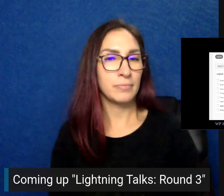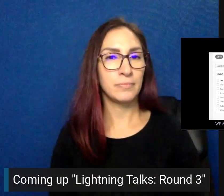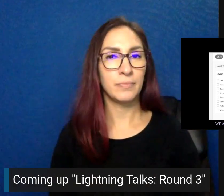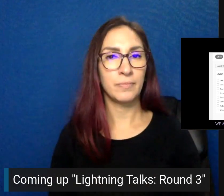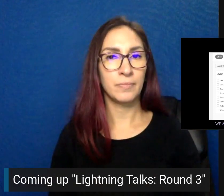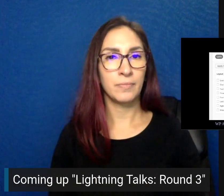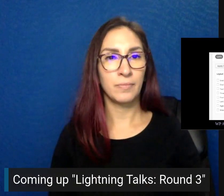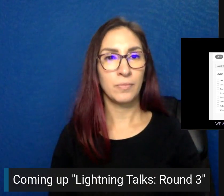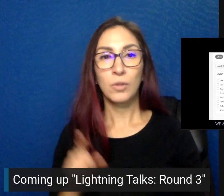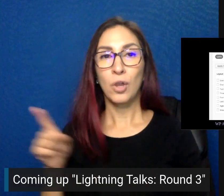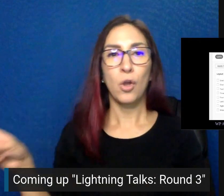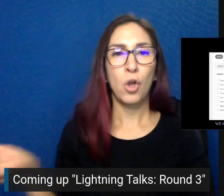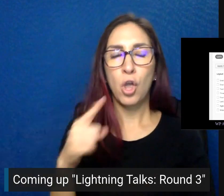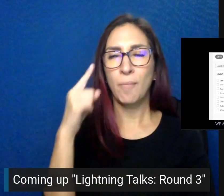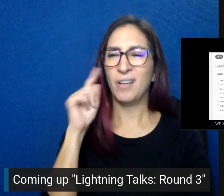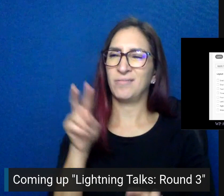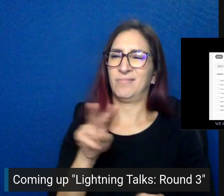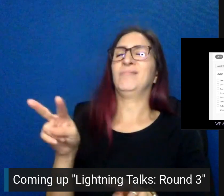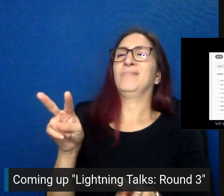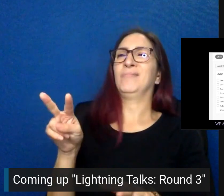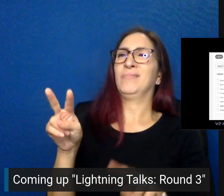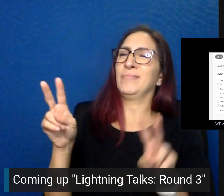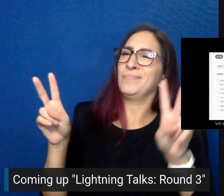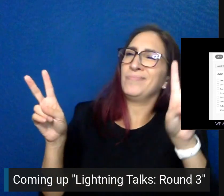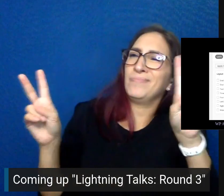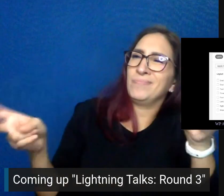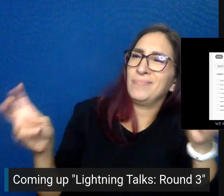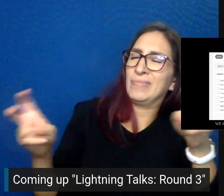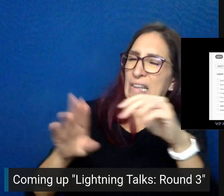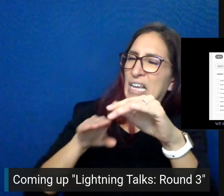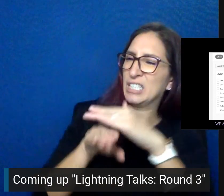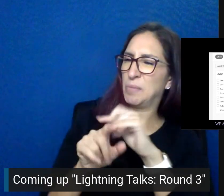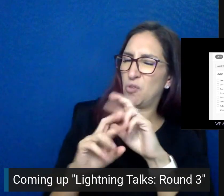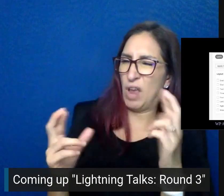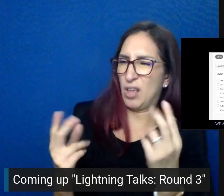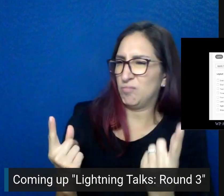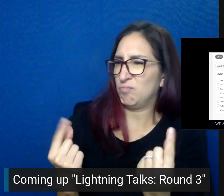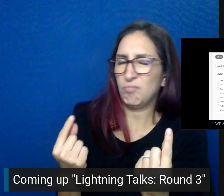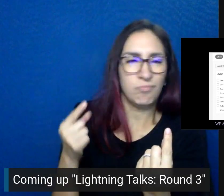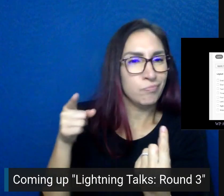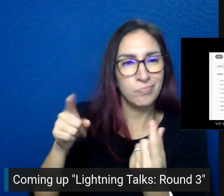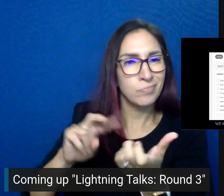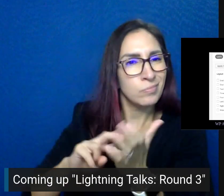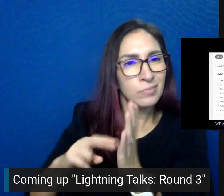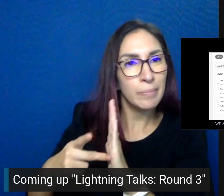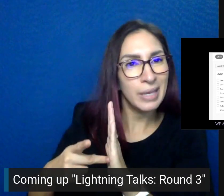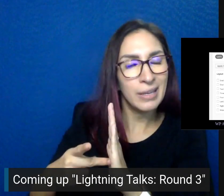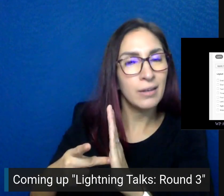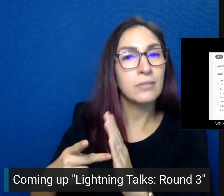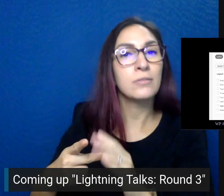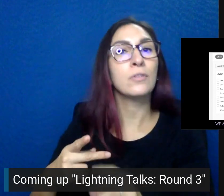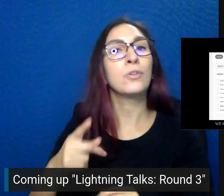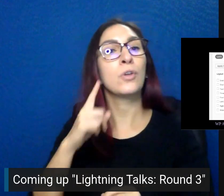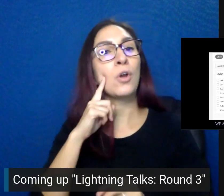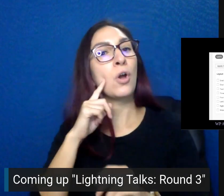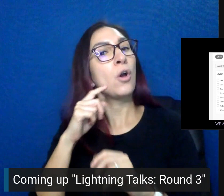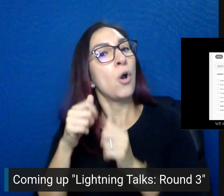accessibility ready? According to the WordPress Theme Review Handbook,